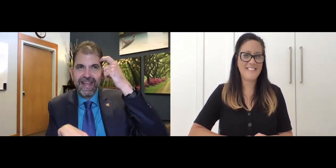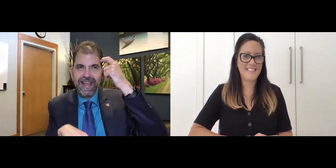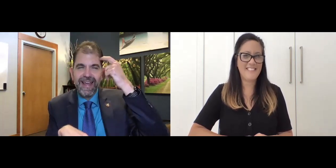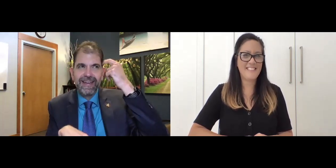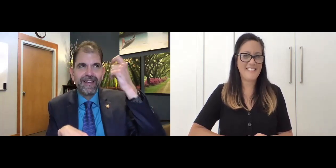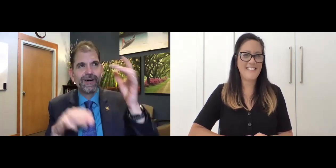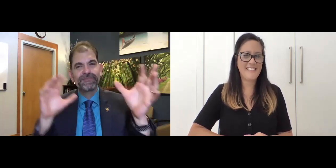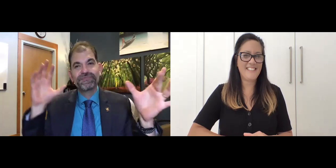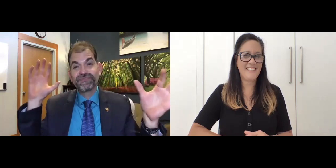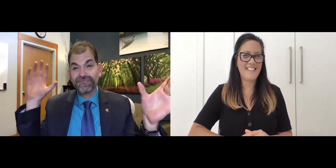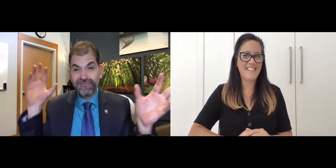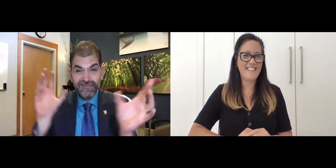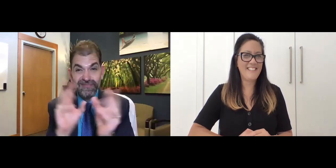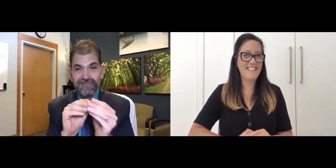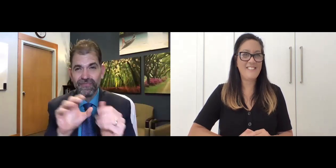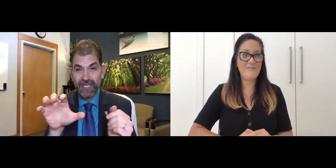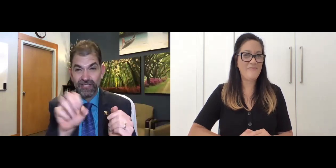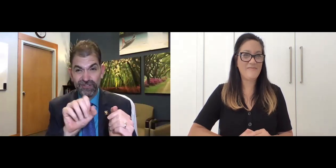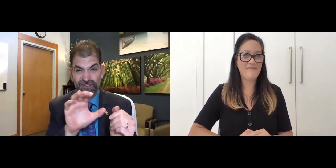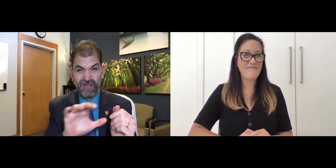through the program.